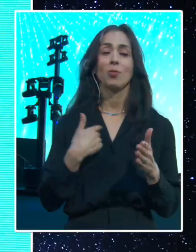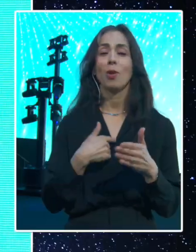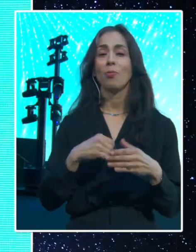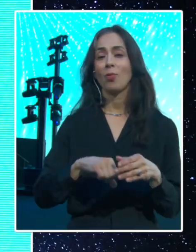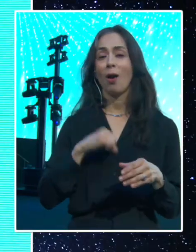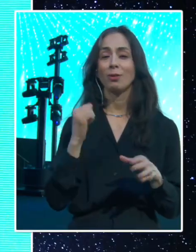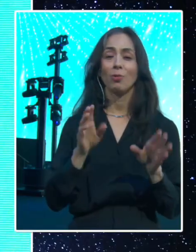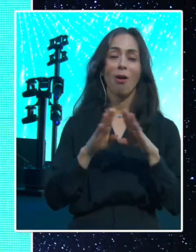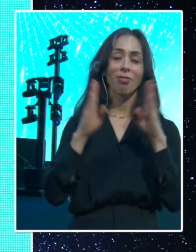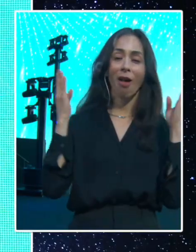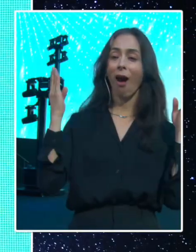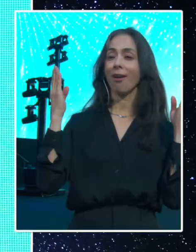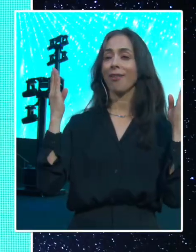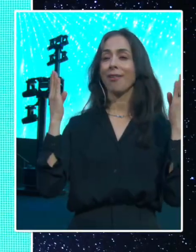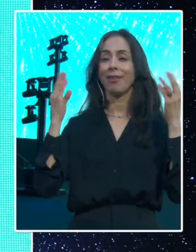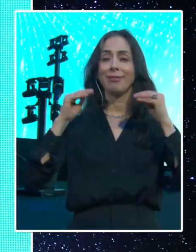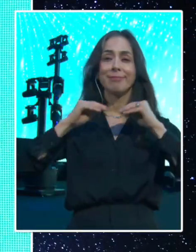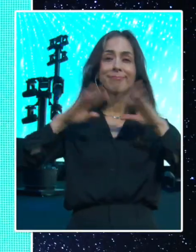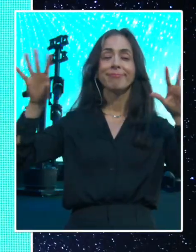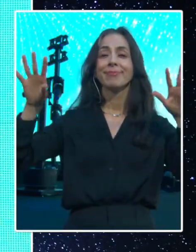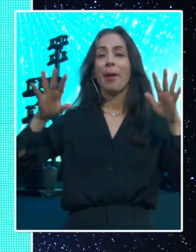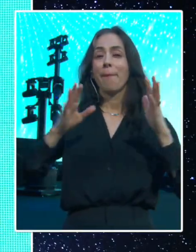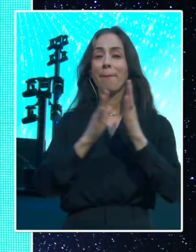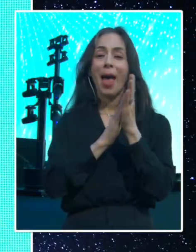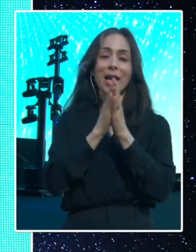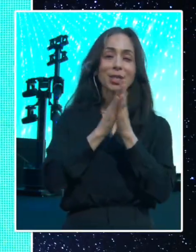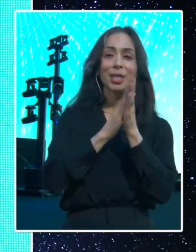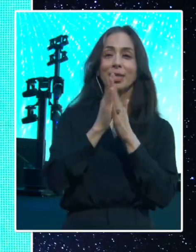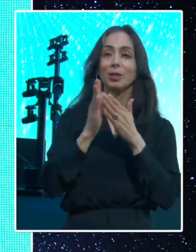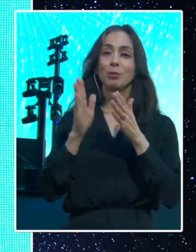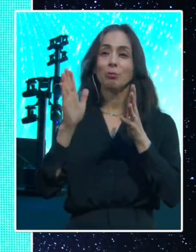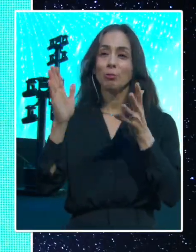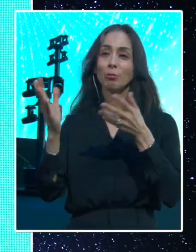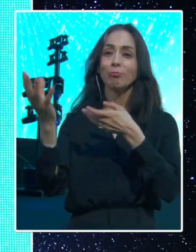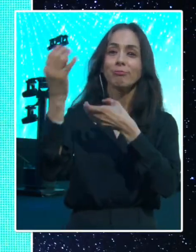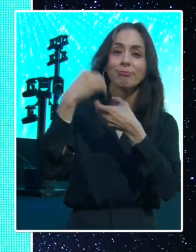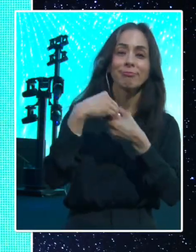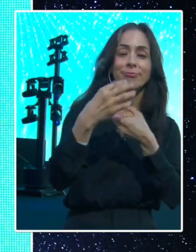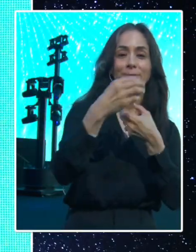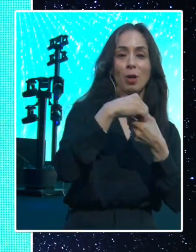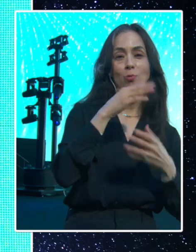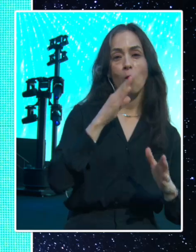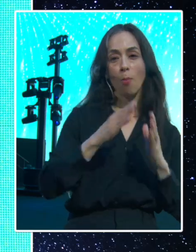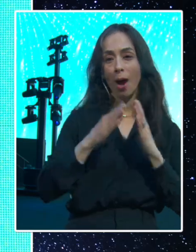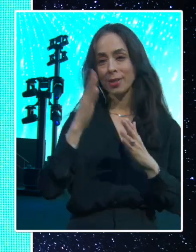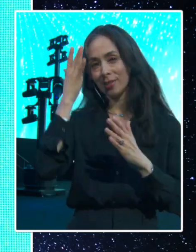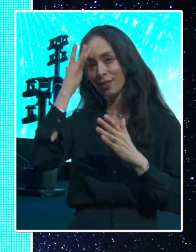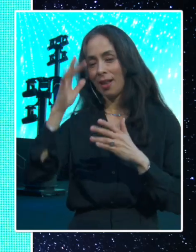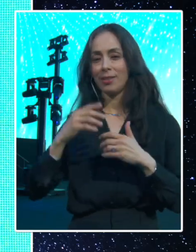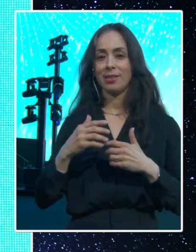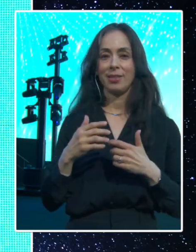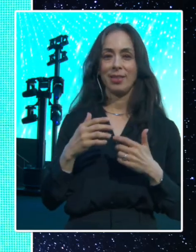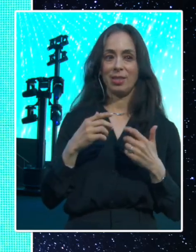We are proud to unlock passion to bring intelligent robots into everything life.